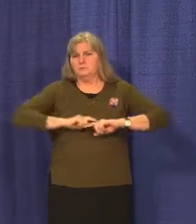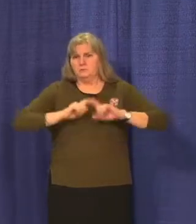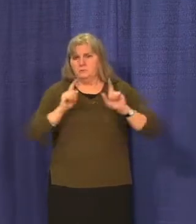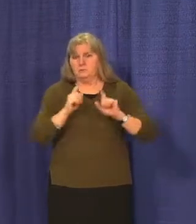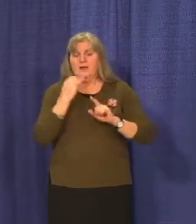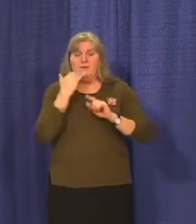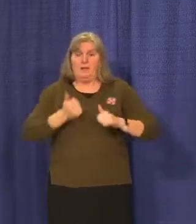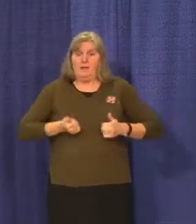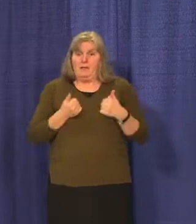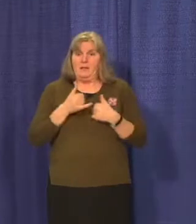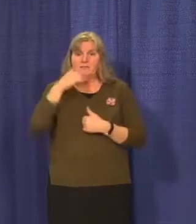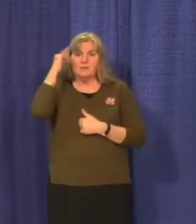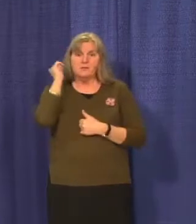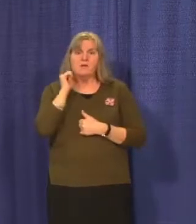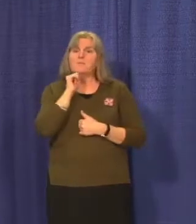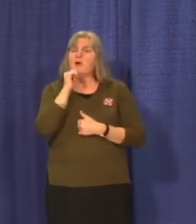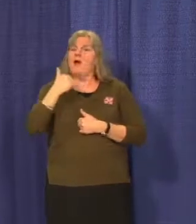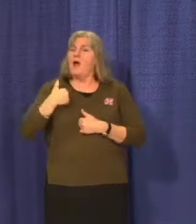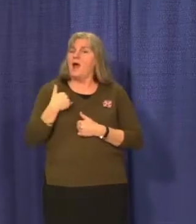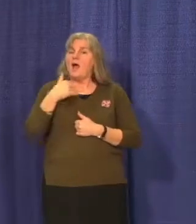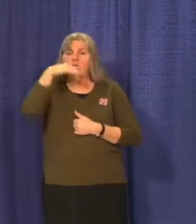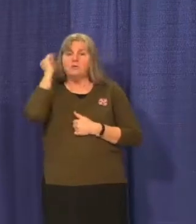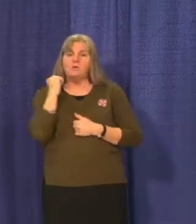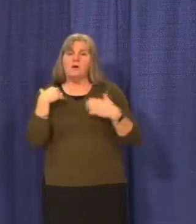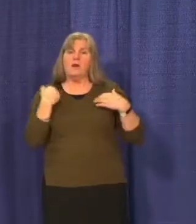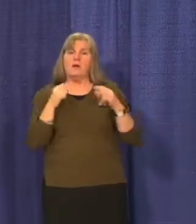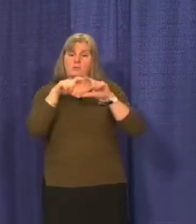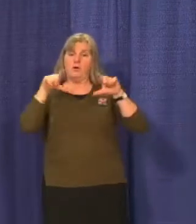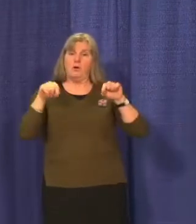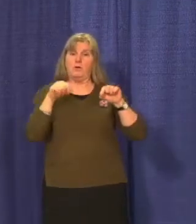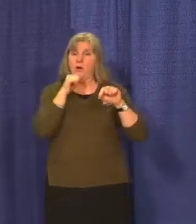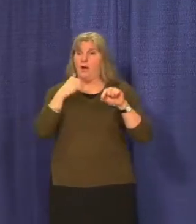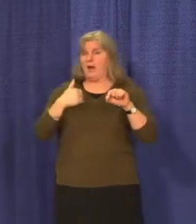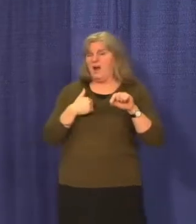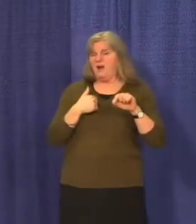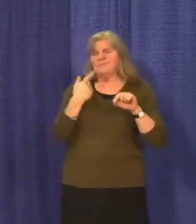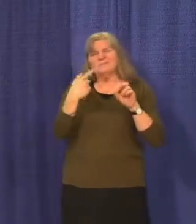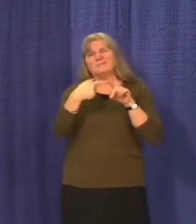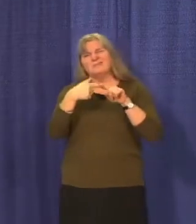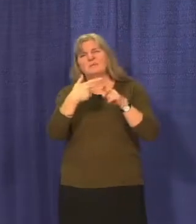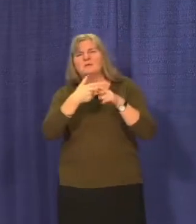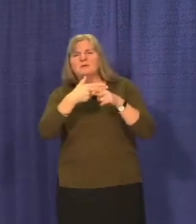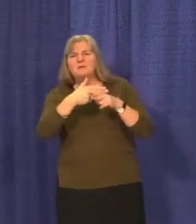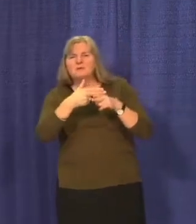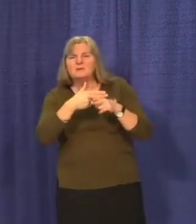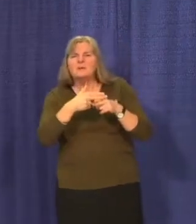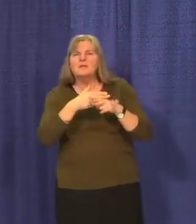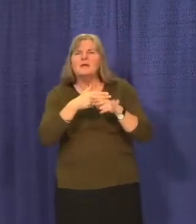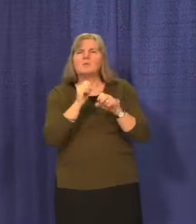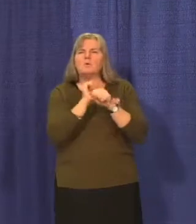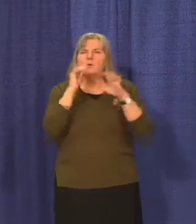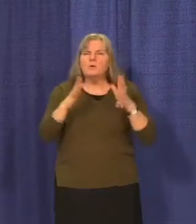vaccine eligibility at our clinics. If you live in the Yukon and don't have a health card, a